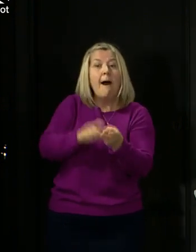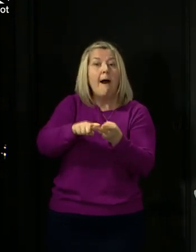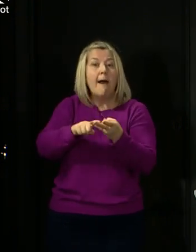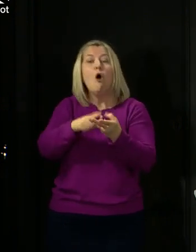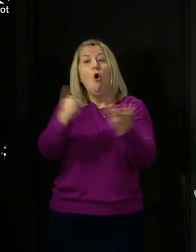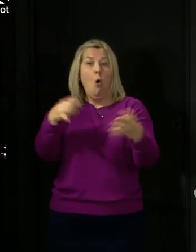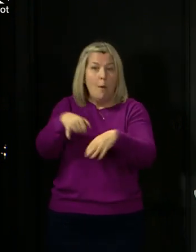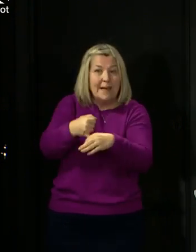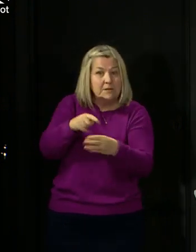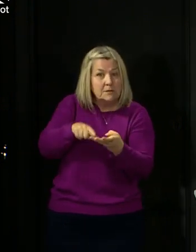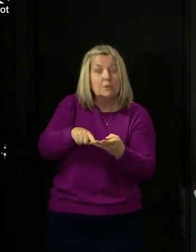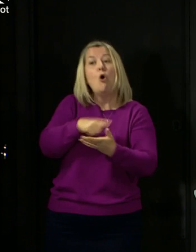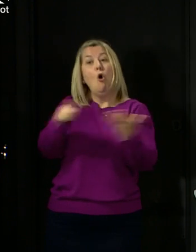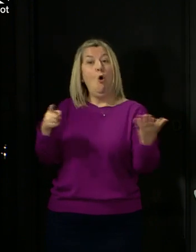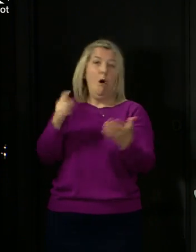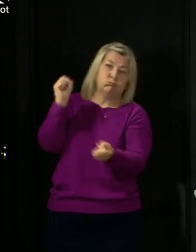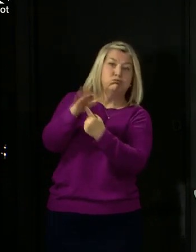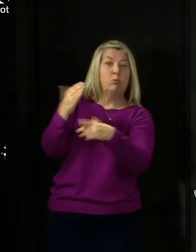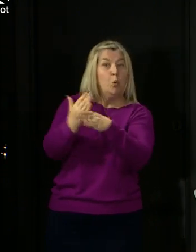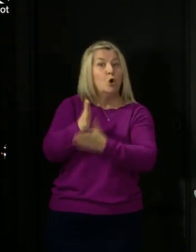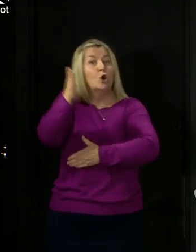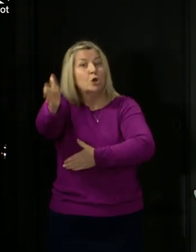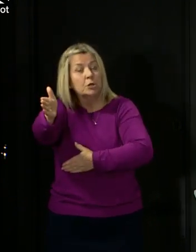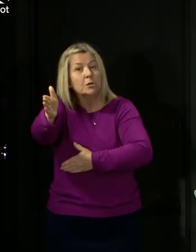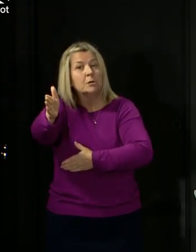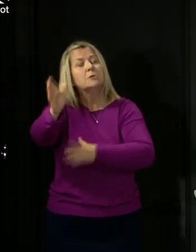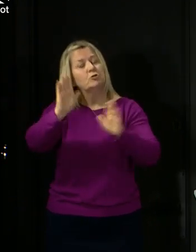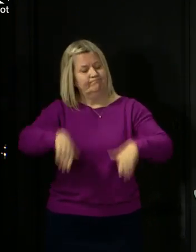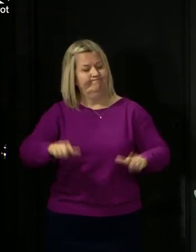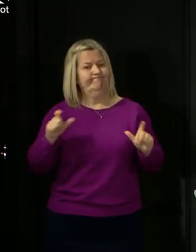work that you can't do from home - you should not be going out. You must stay at home.